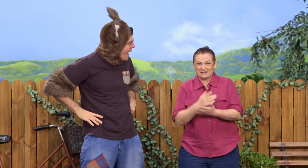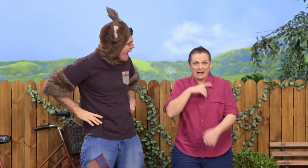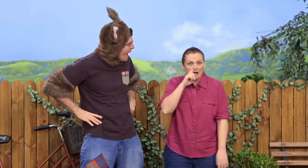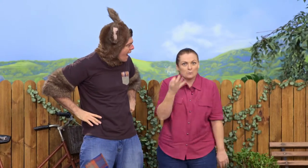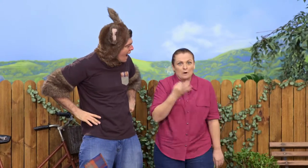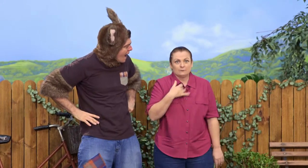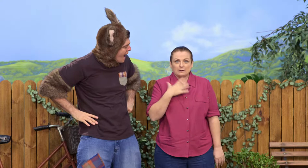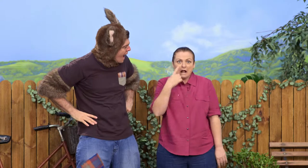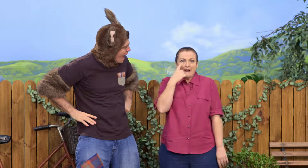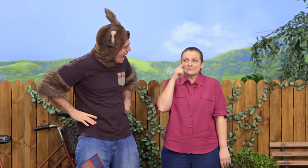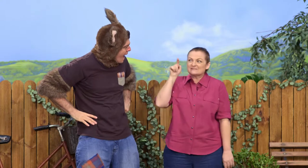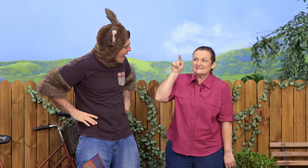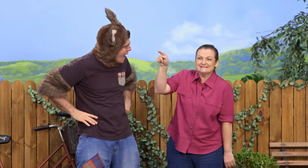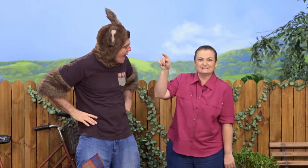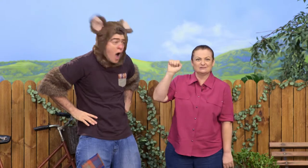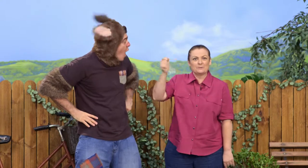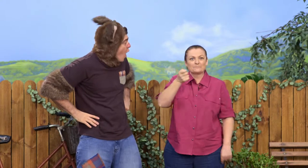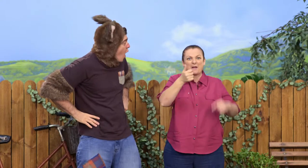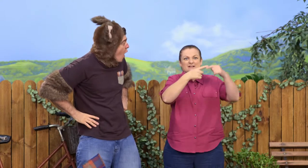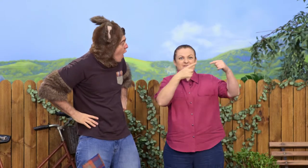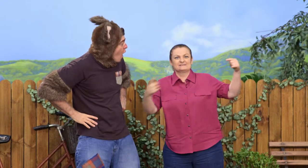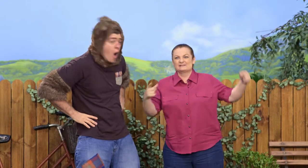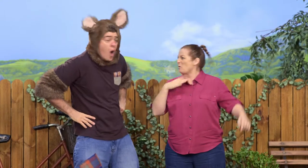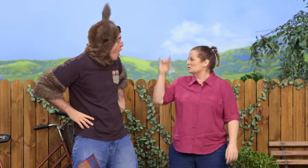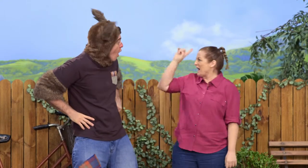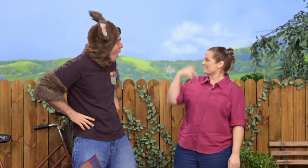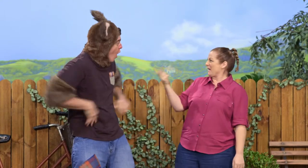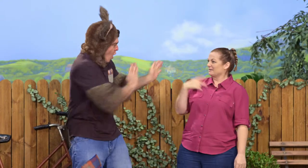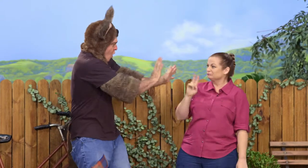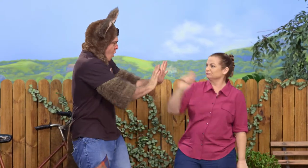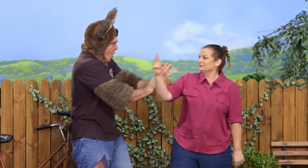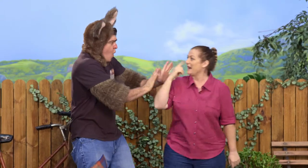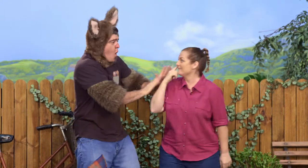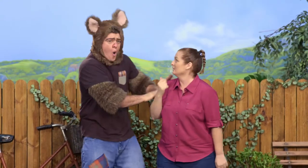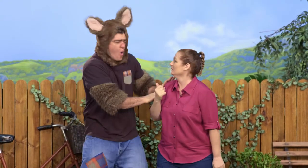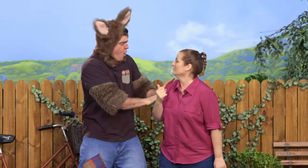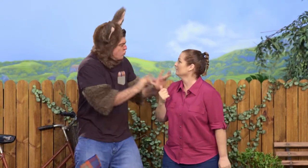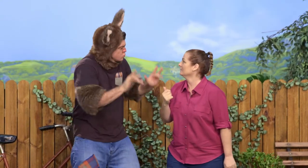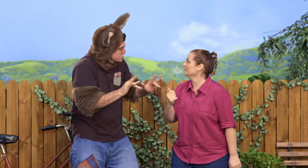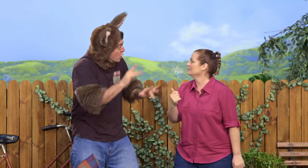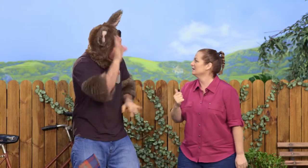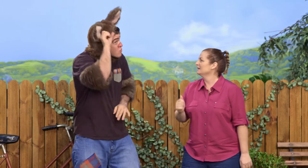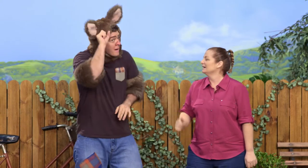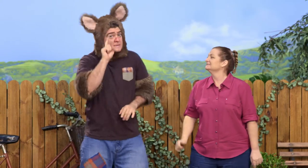I can't wait to go and see his marble run. Why don't we go there now? No, Sally, we can't go yet.